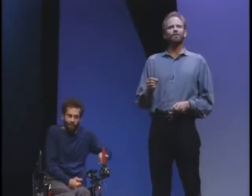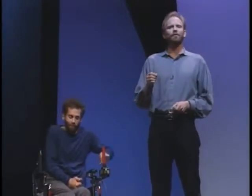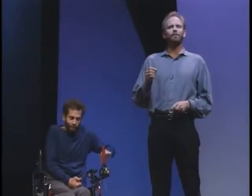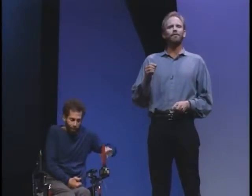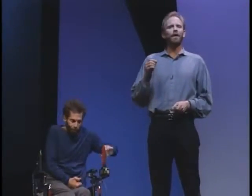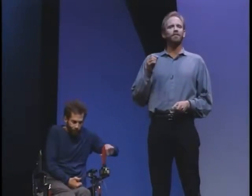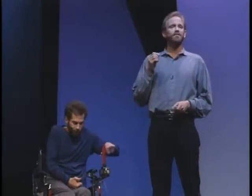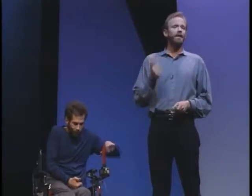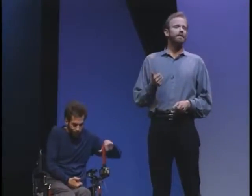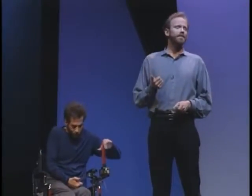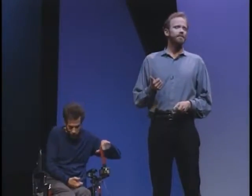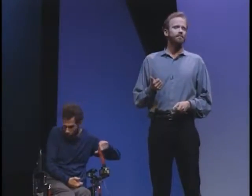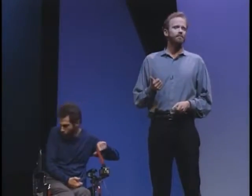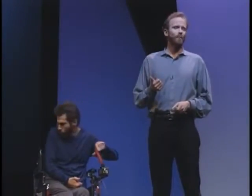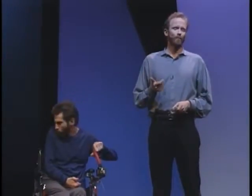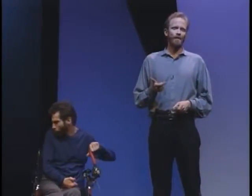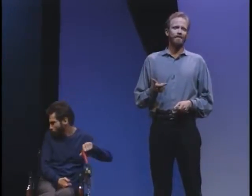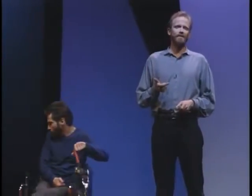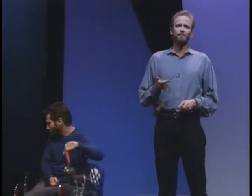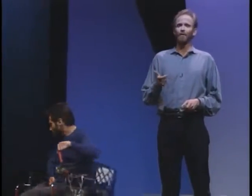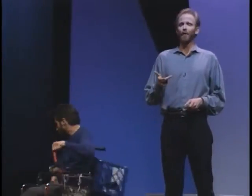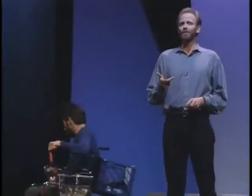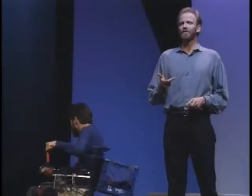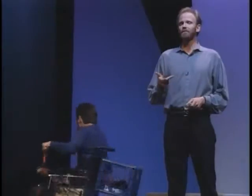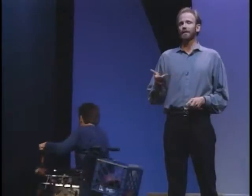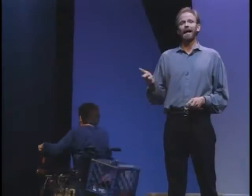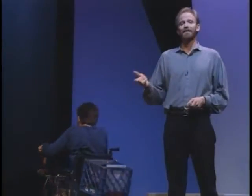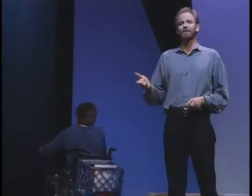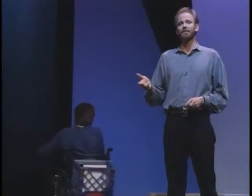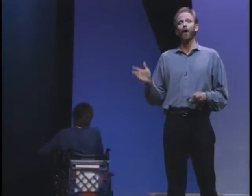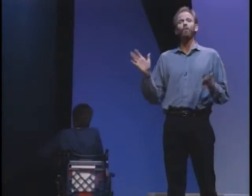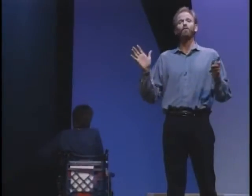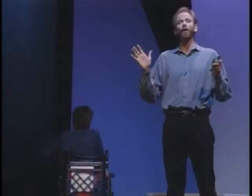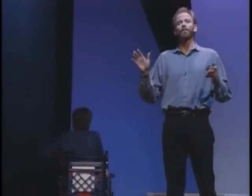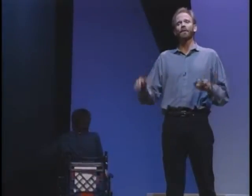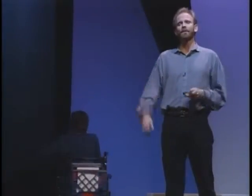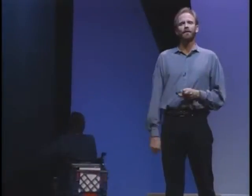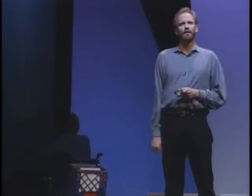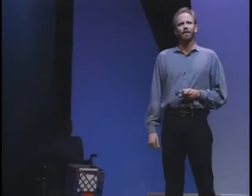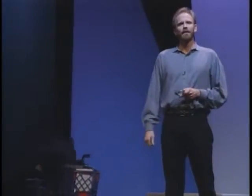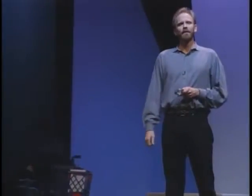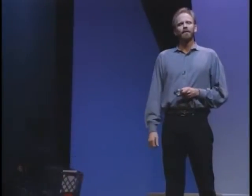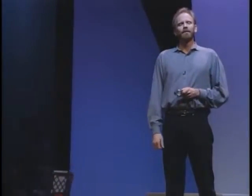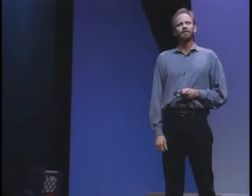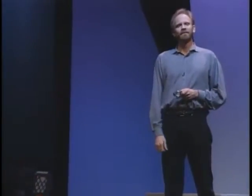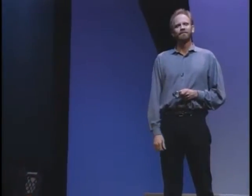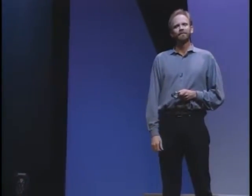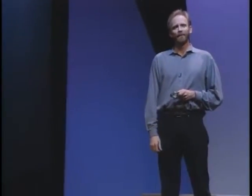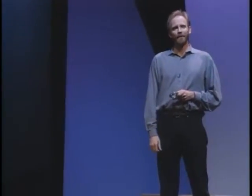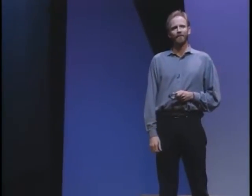levels of sexism racism adult ism classism homophobia the fear of being